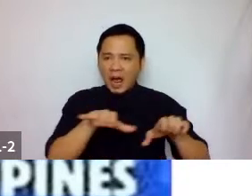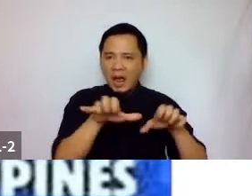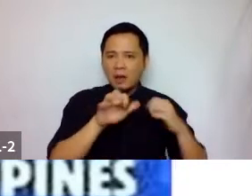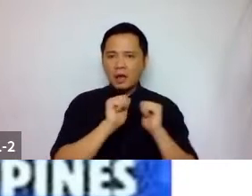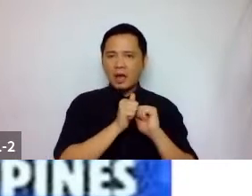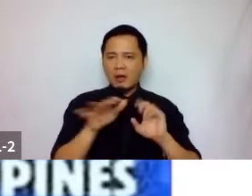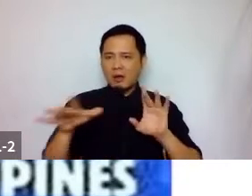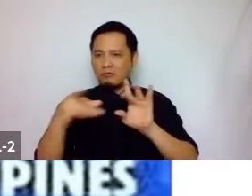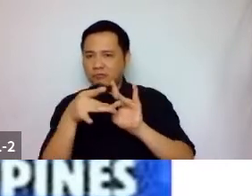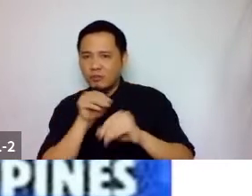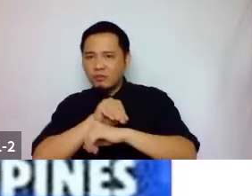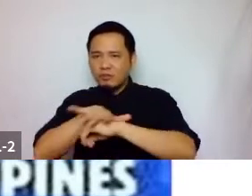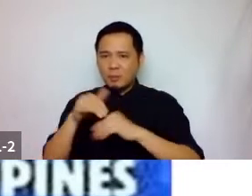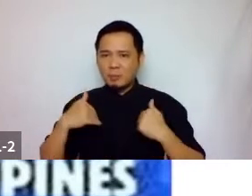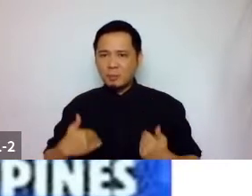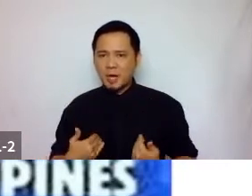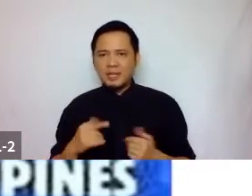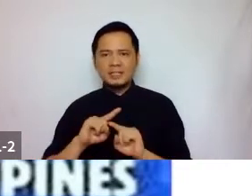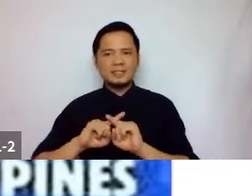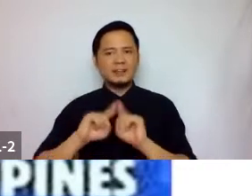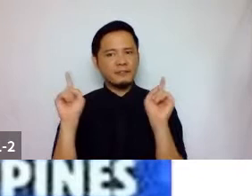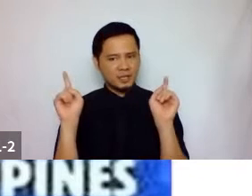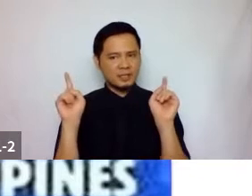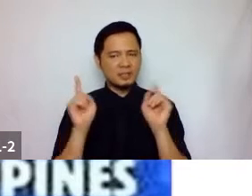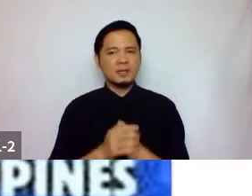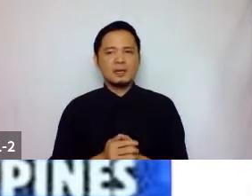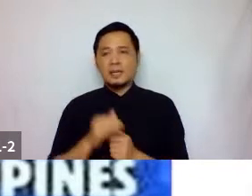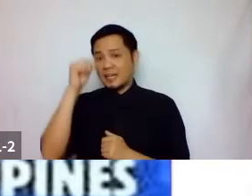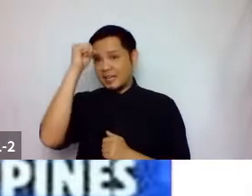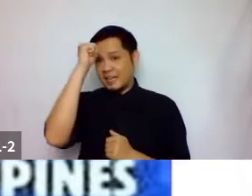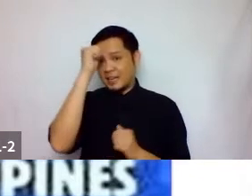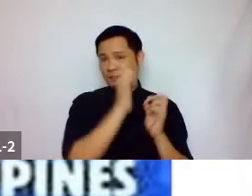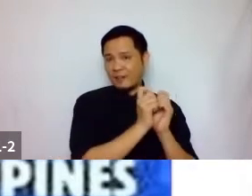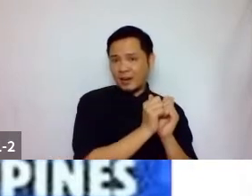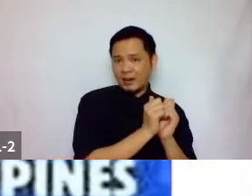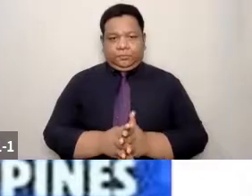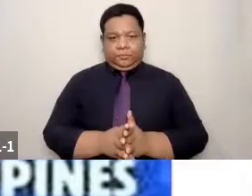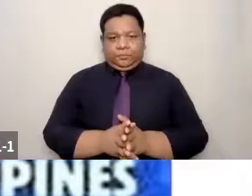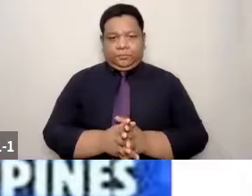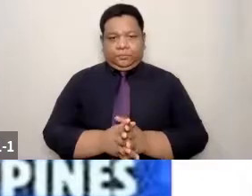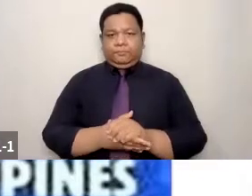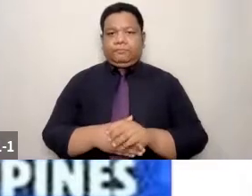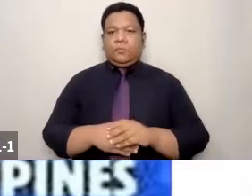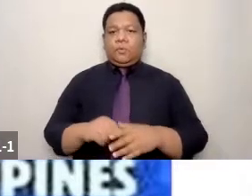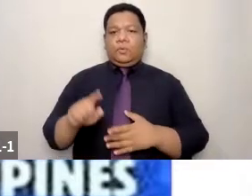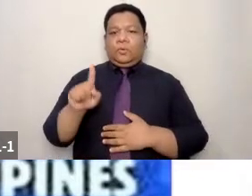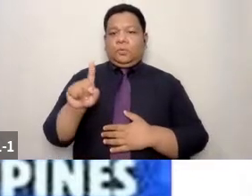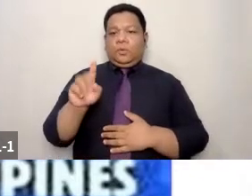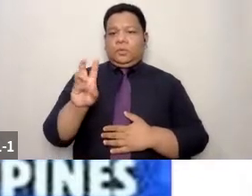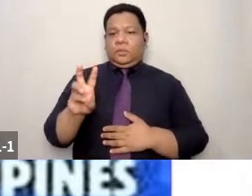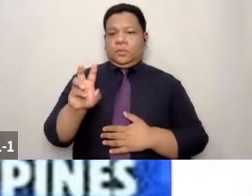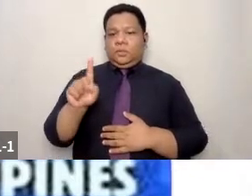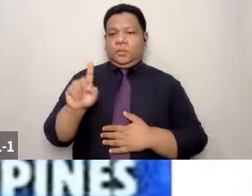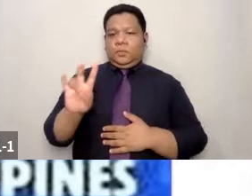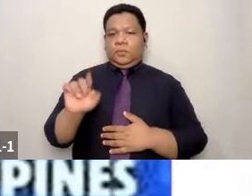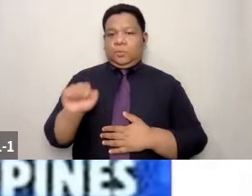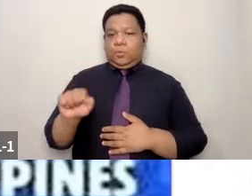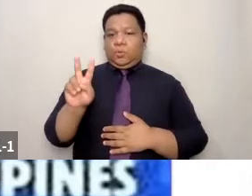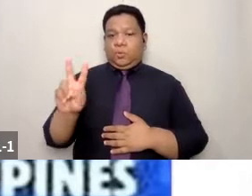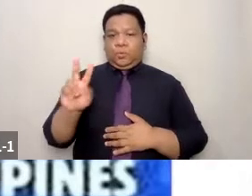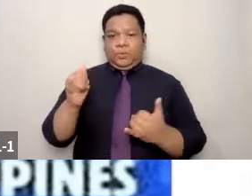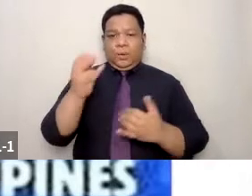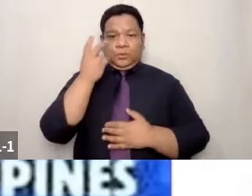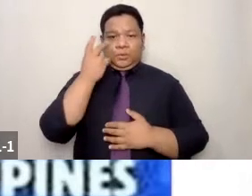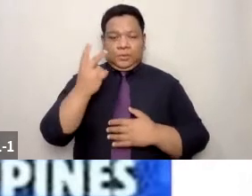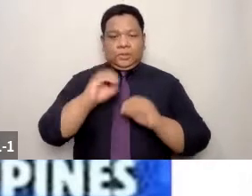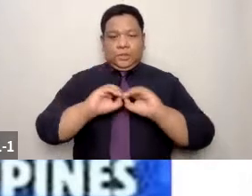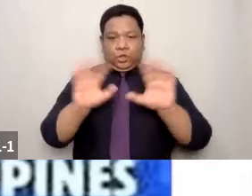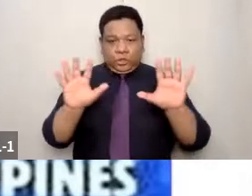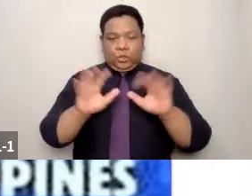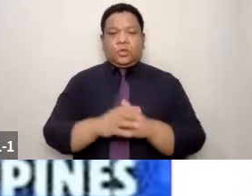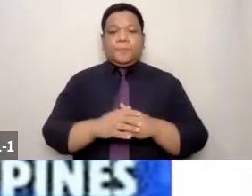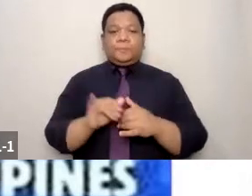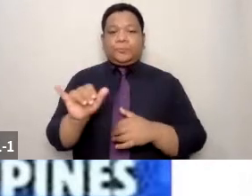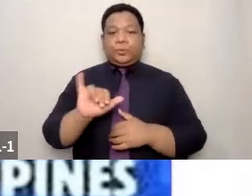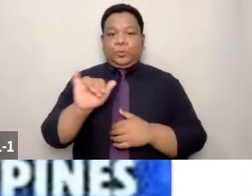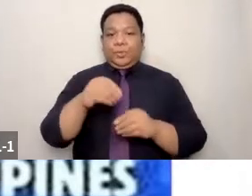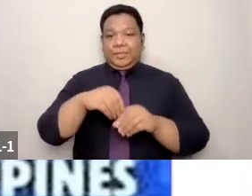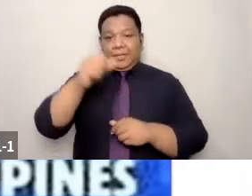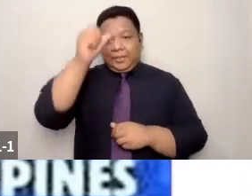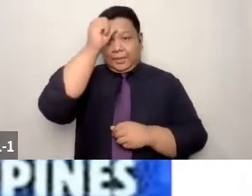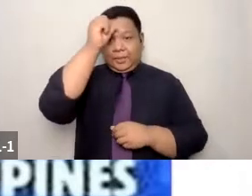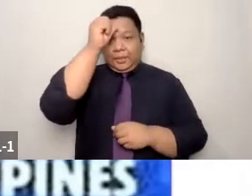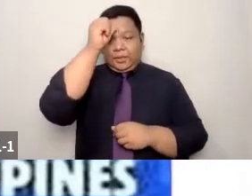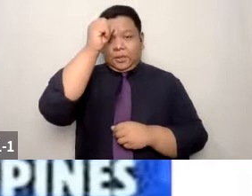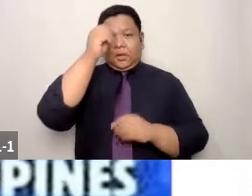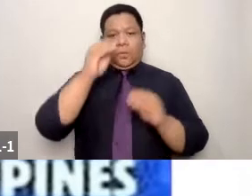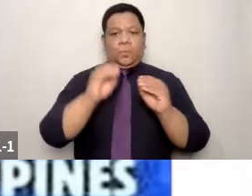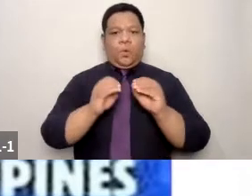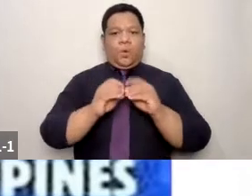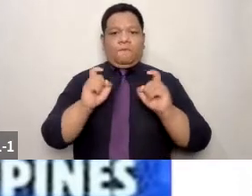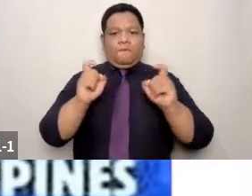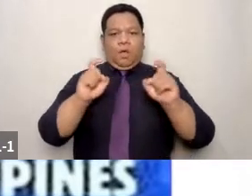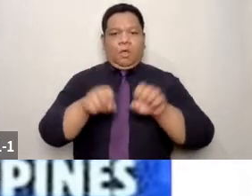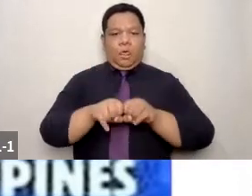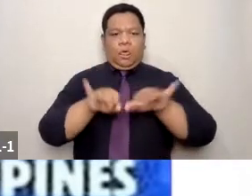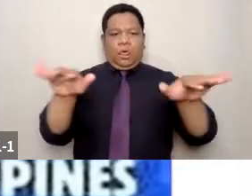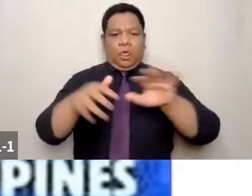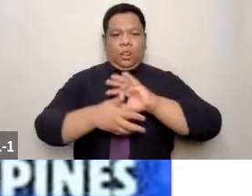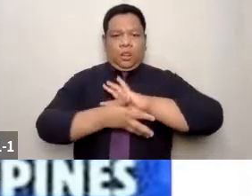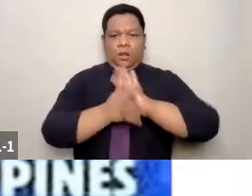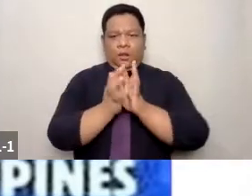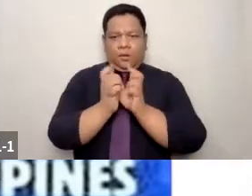So there are three kinds of lineages for the Indian variant, the 1617.2 is commonly seen now even in India and this is more contagious compared to .1 and .3.